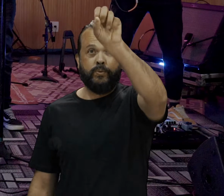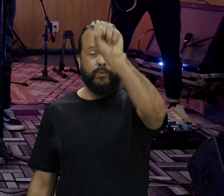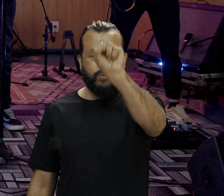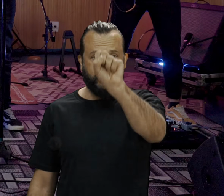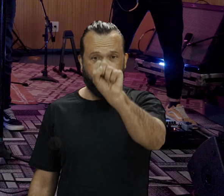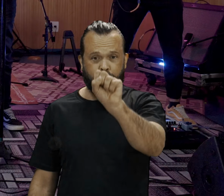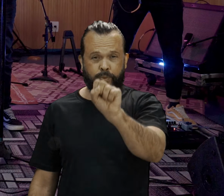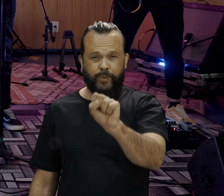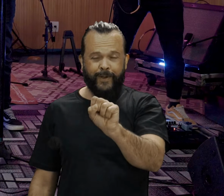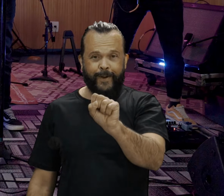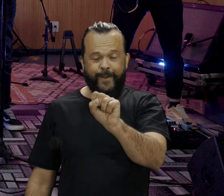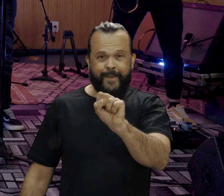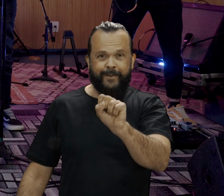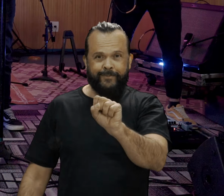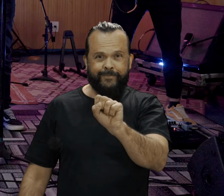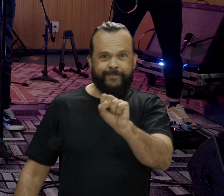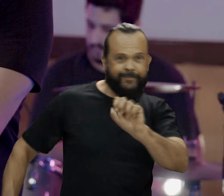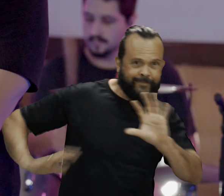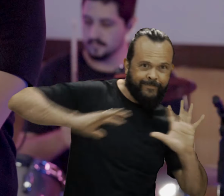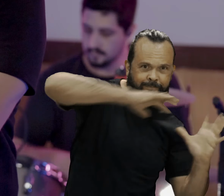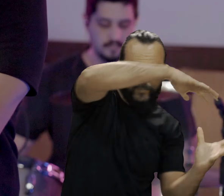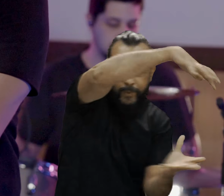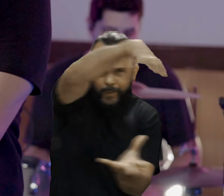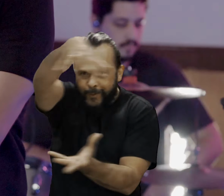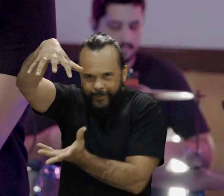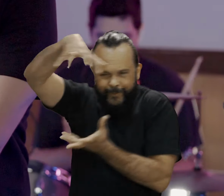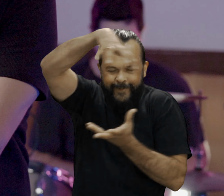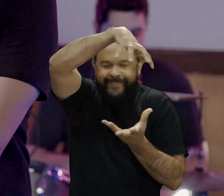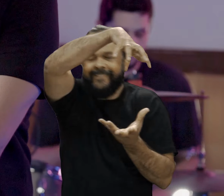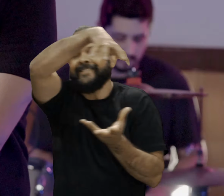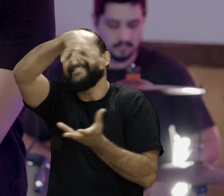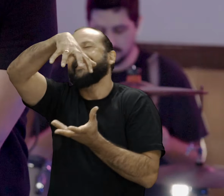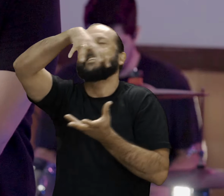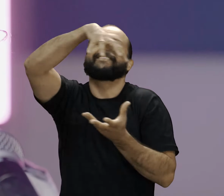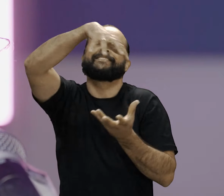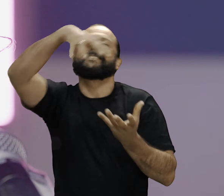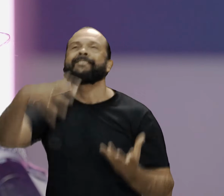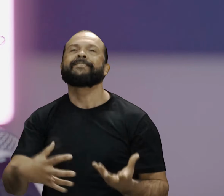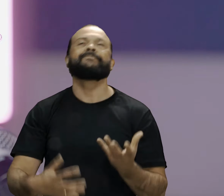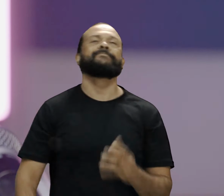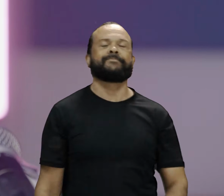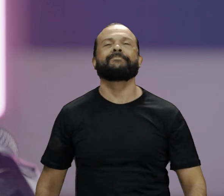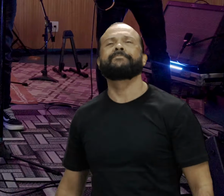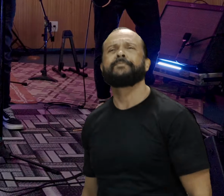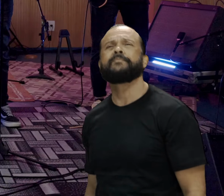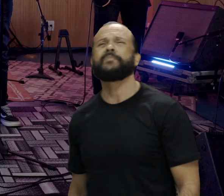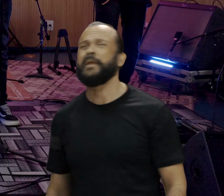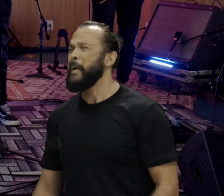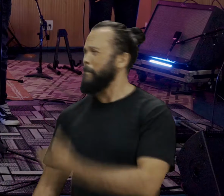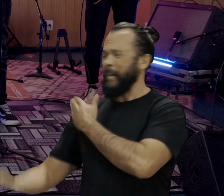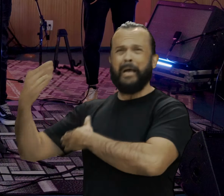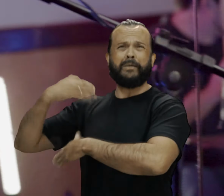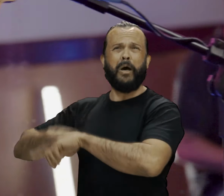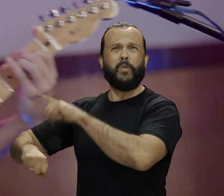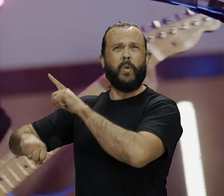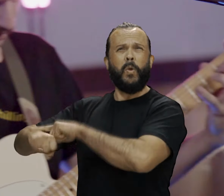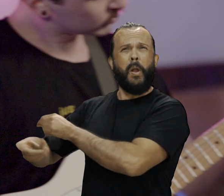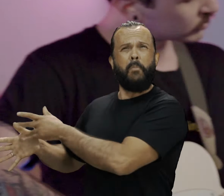I've wasted so much time